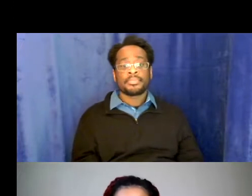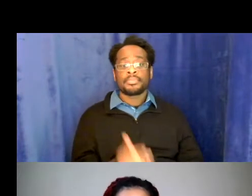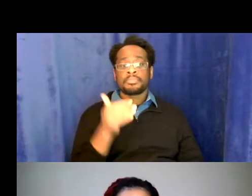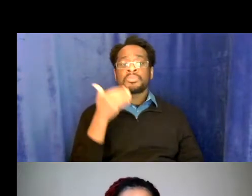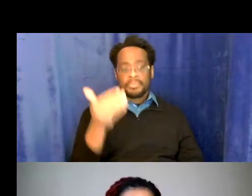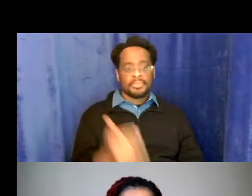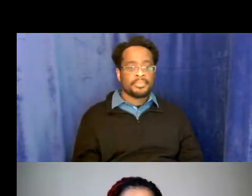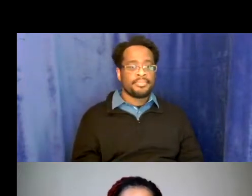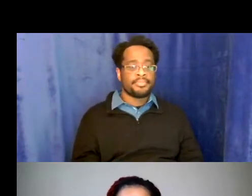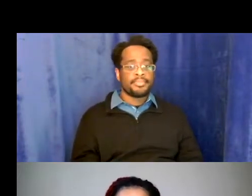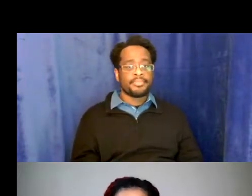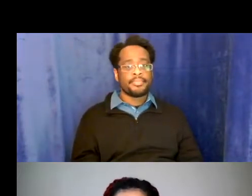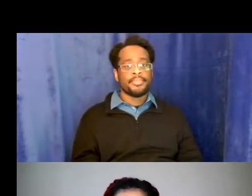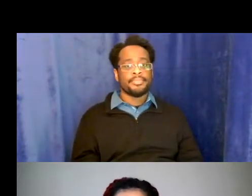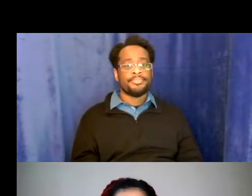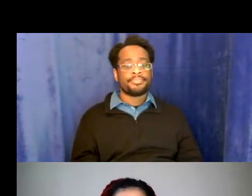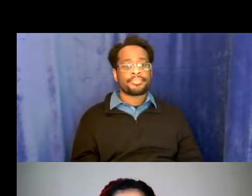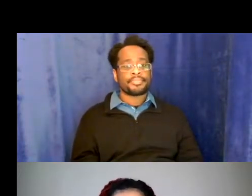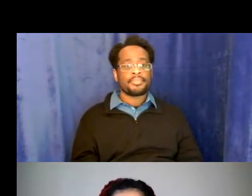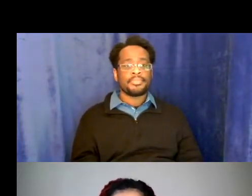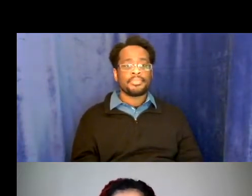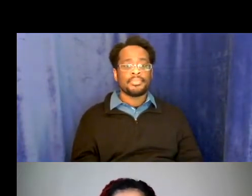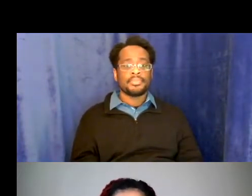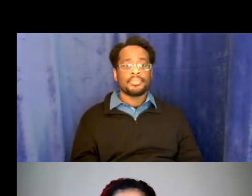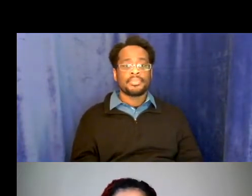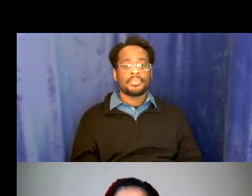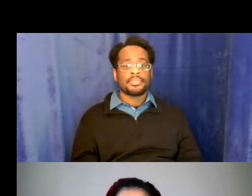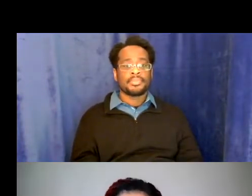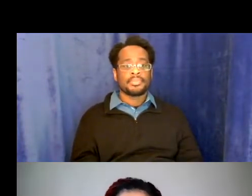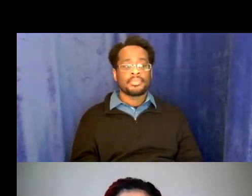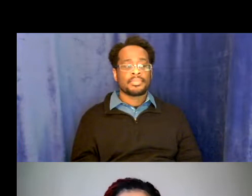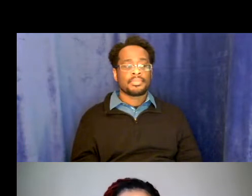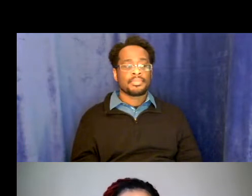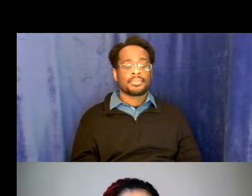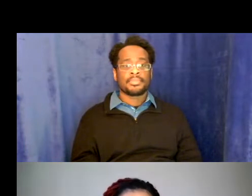and have an entire row full of shampoos, whereas others would not. Moving on to the next slide.